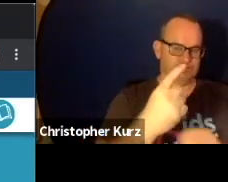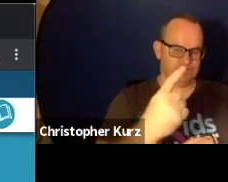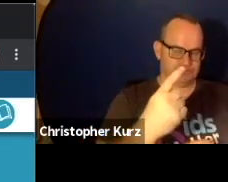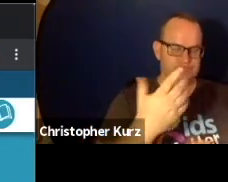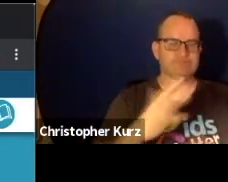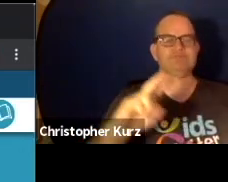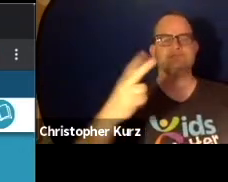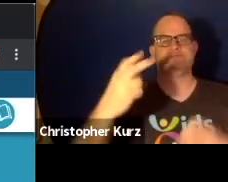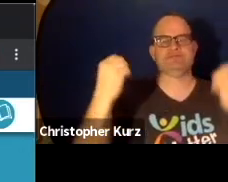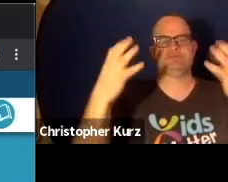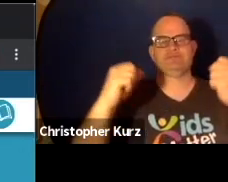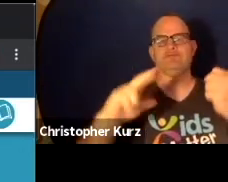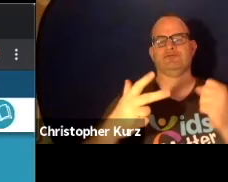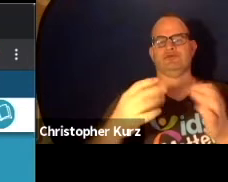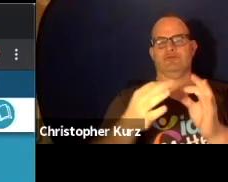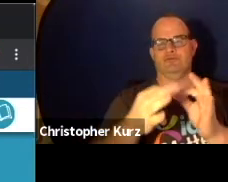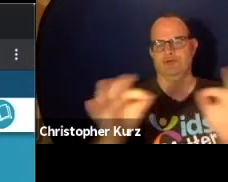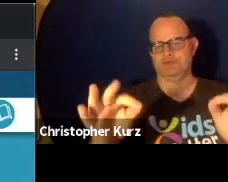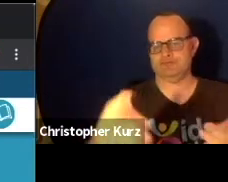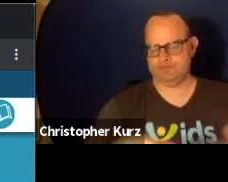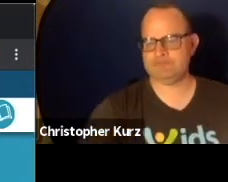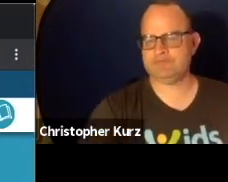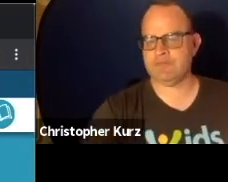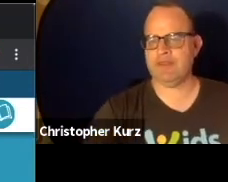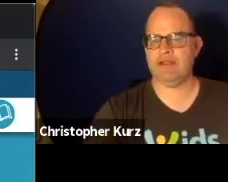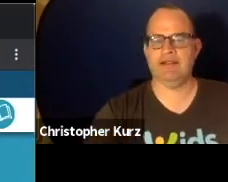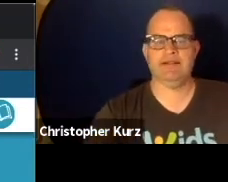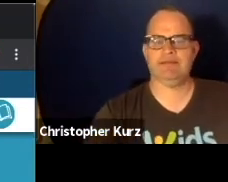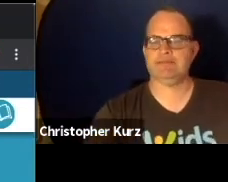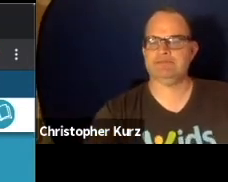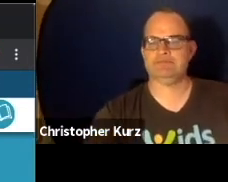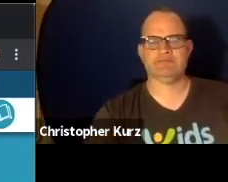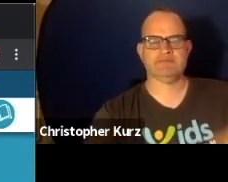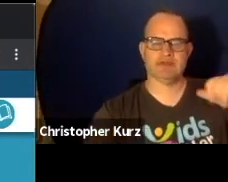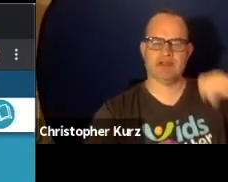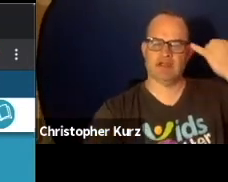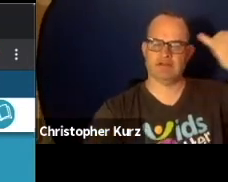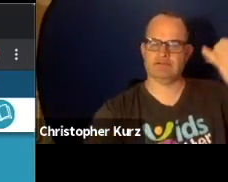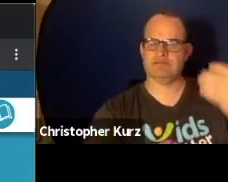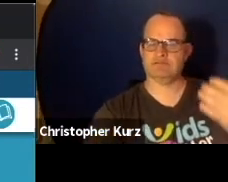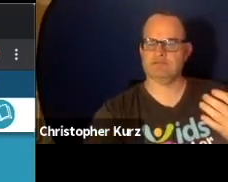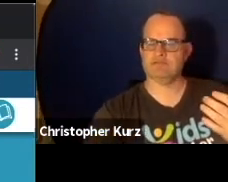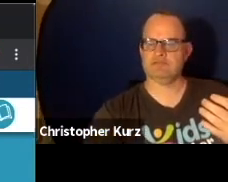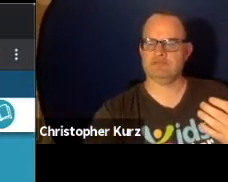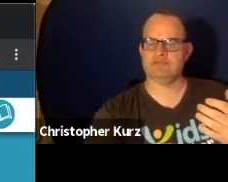but at the end you'll hit the save button and it will be published.